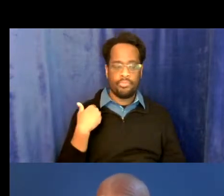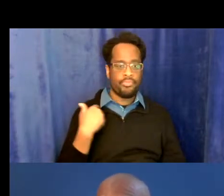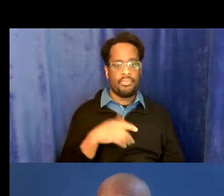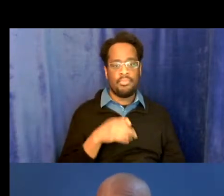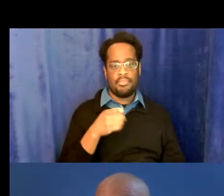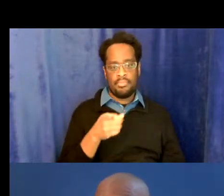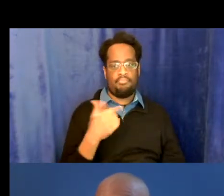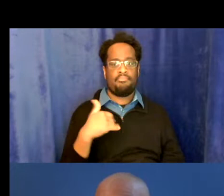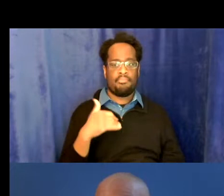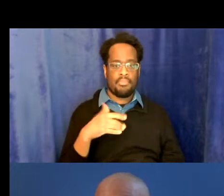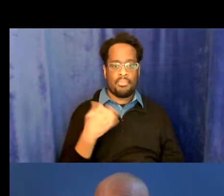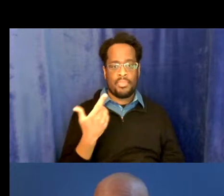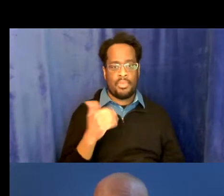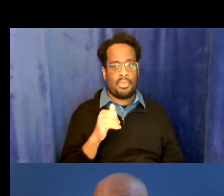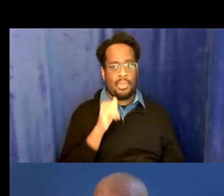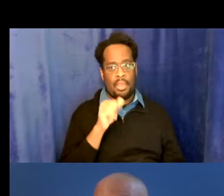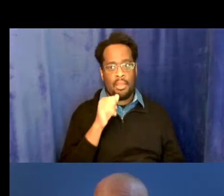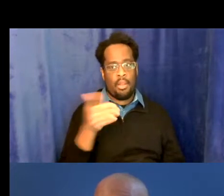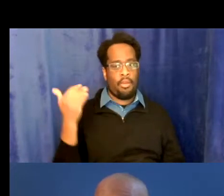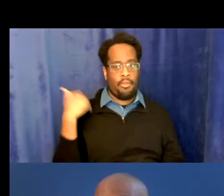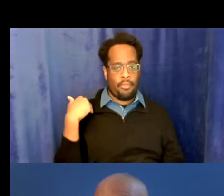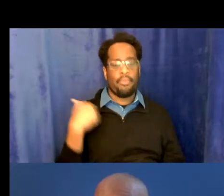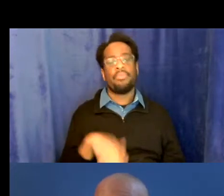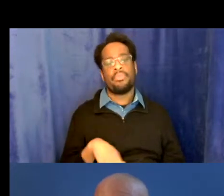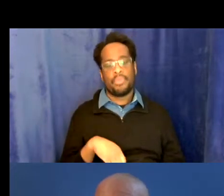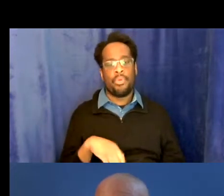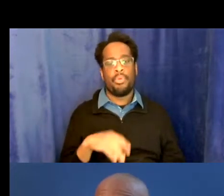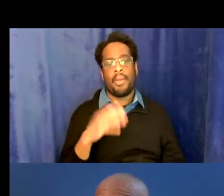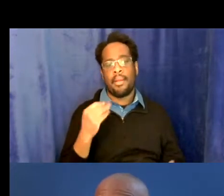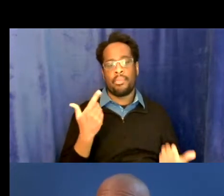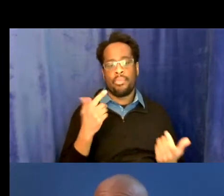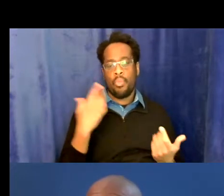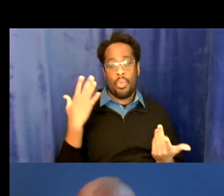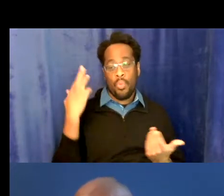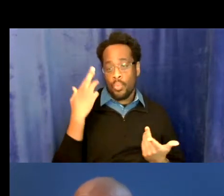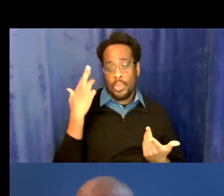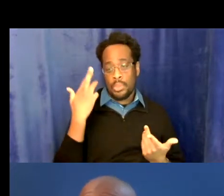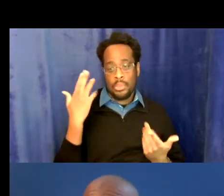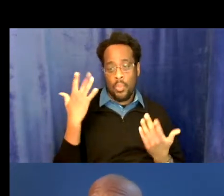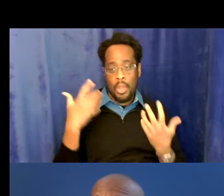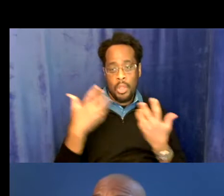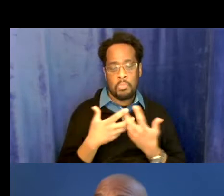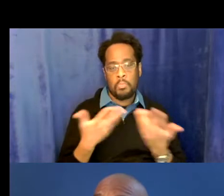that was about 42 43 years ago which is not that long ago when you think about it and reason